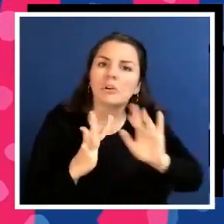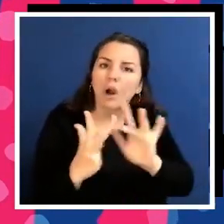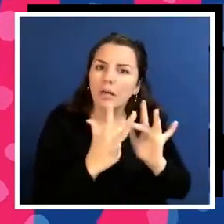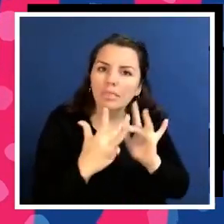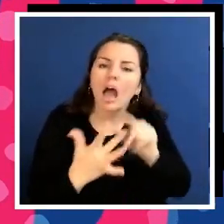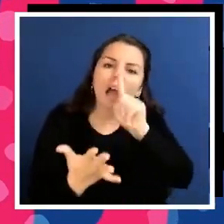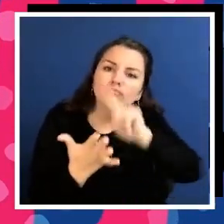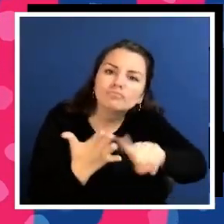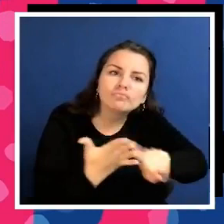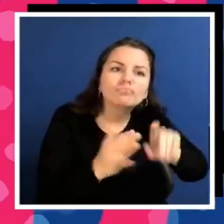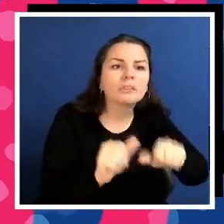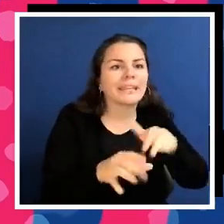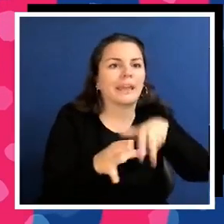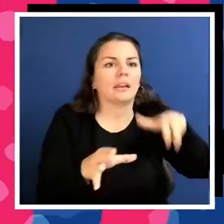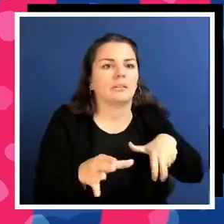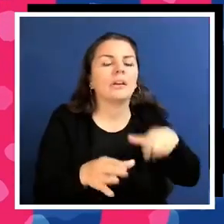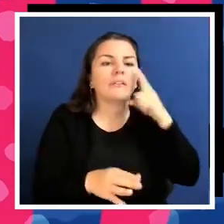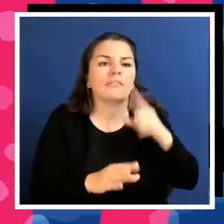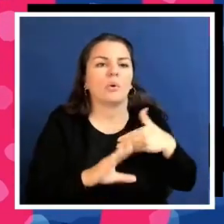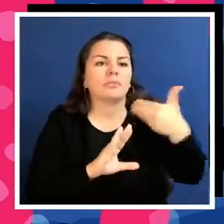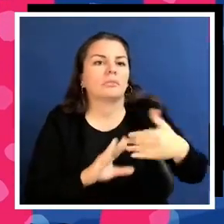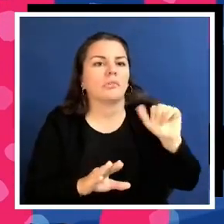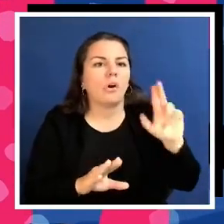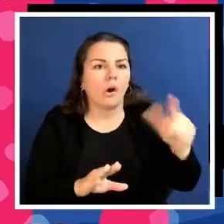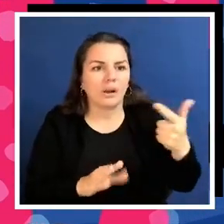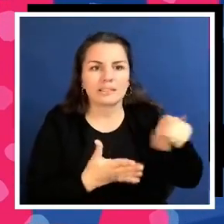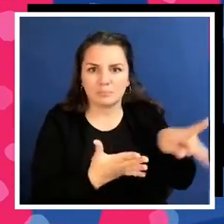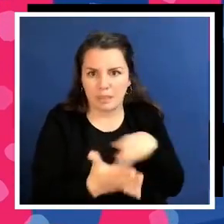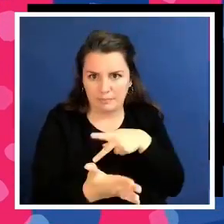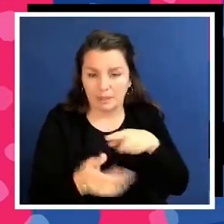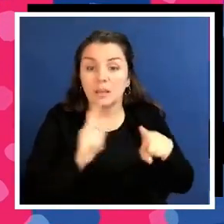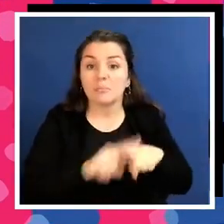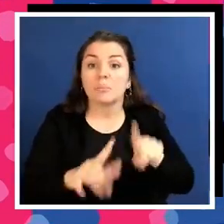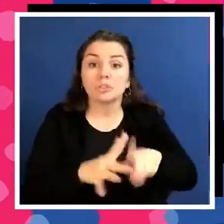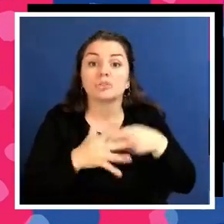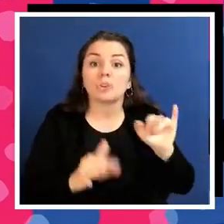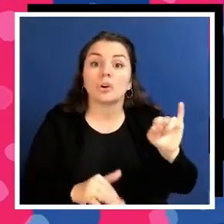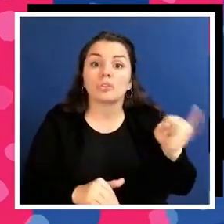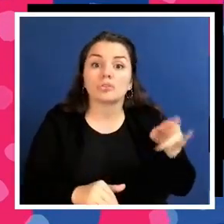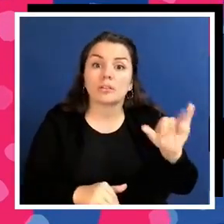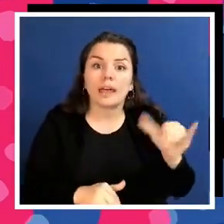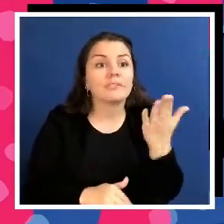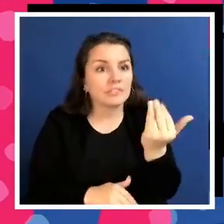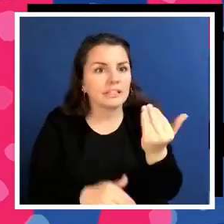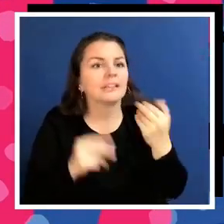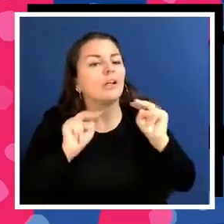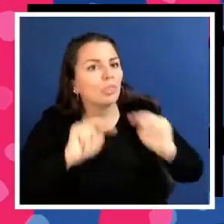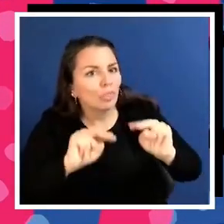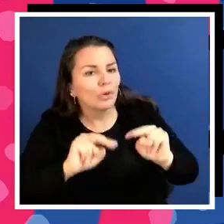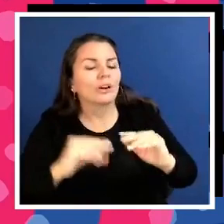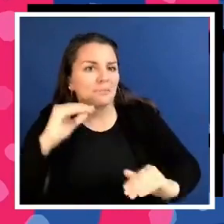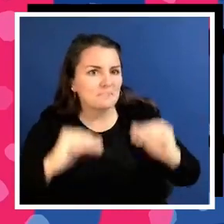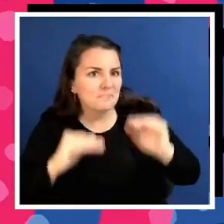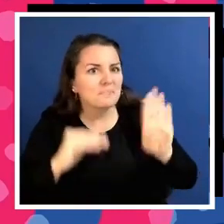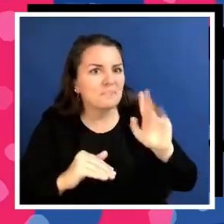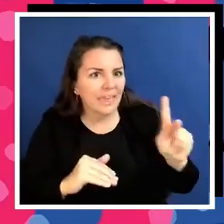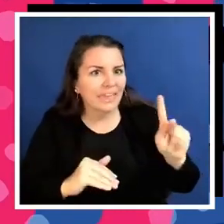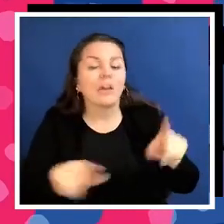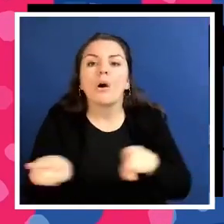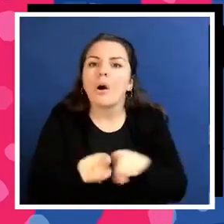THIS TAX CREDIT IS SOMETHING YOUR FAMILY NEEDS OR SOMETHING